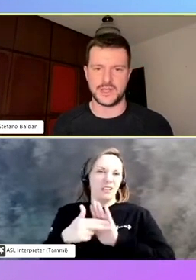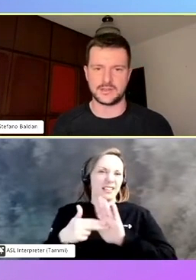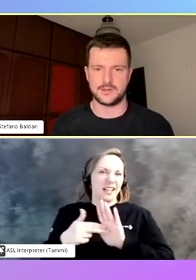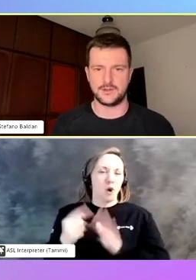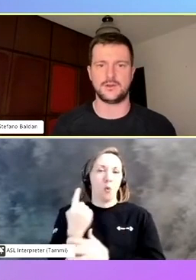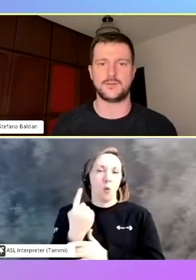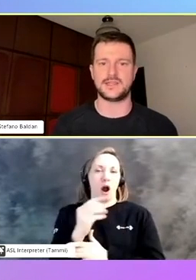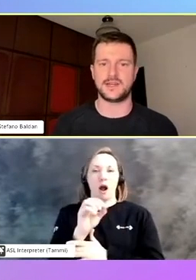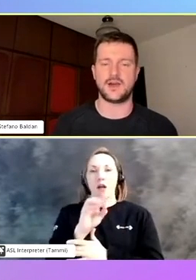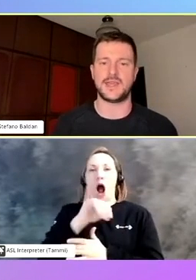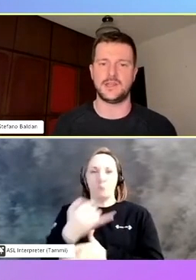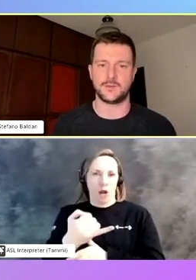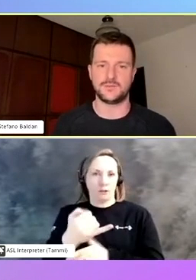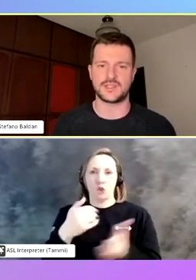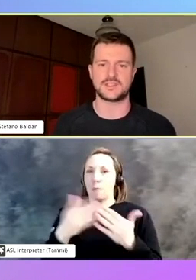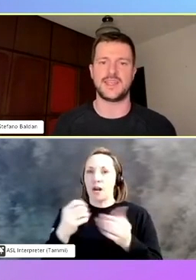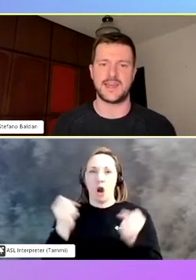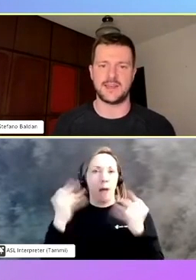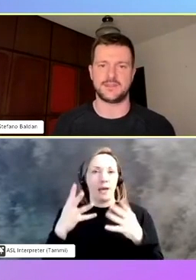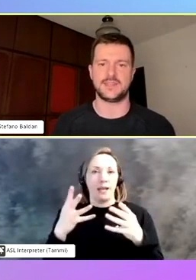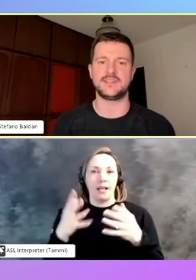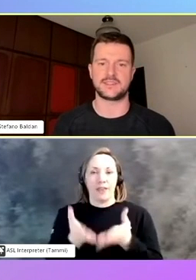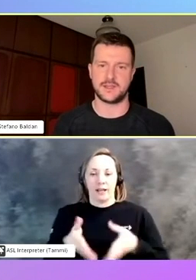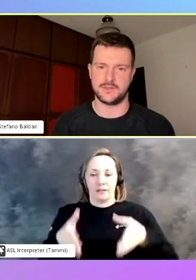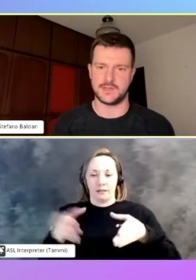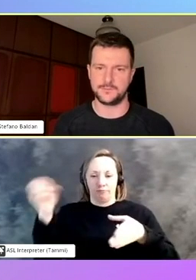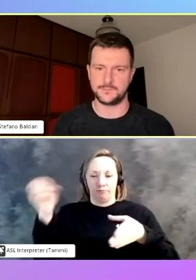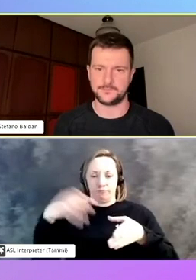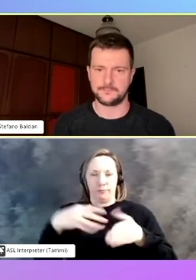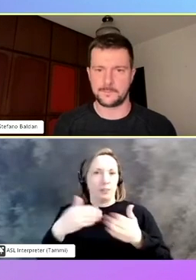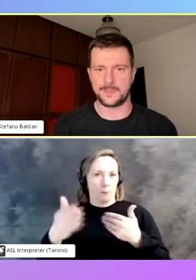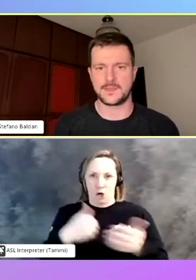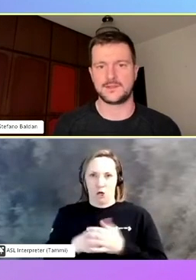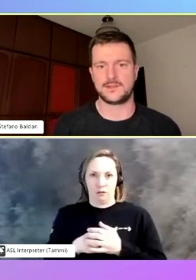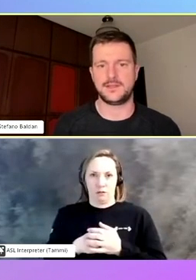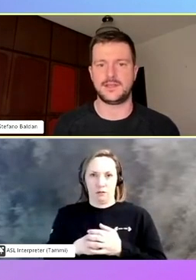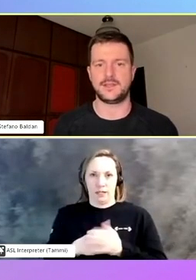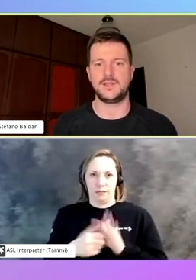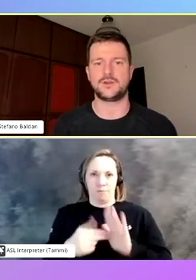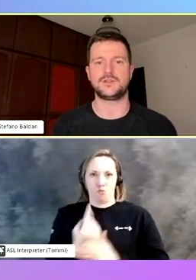research is absolutely critical, and it's powerful that it can bring people and help empathy,